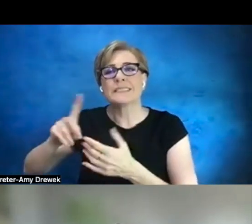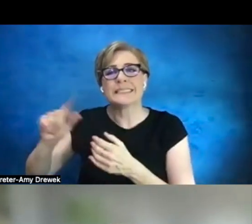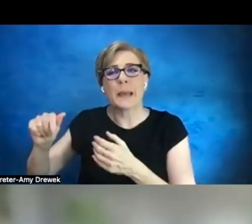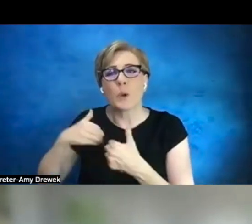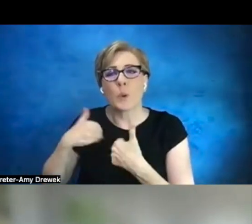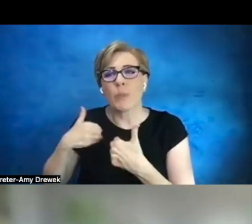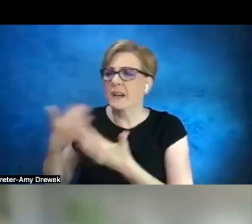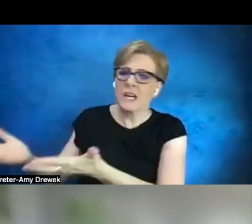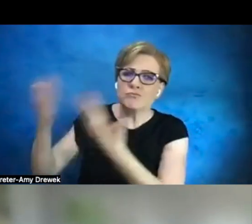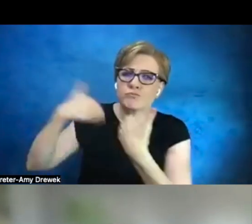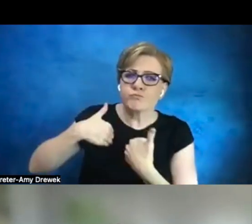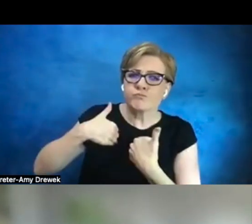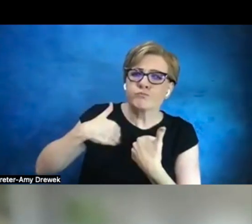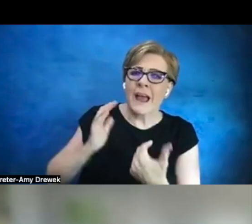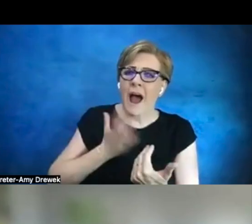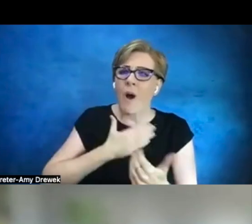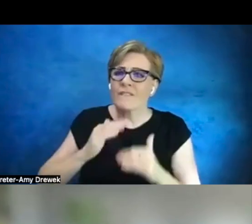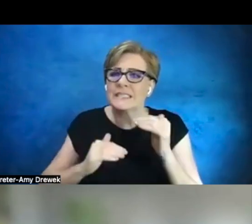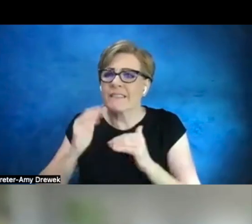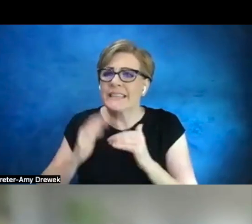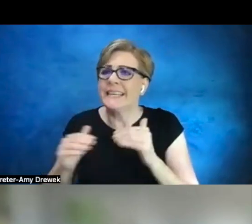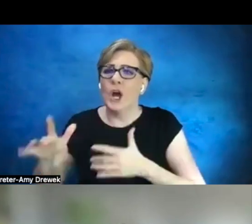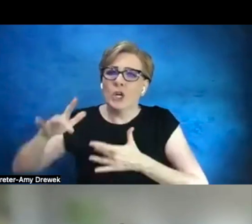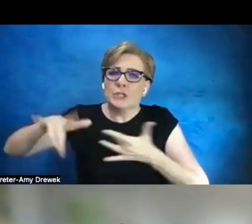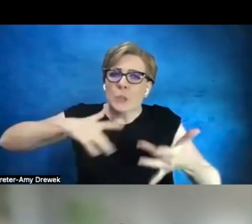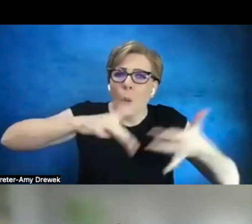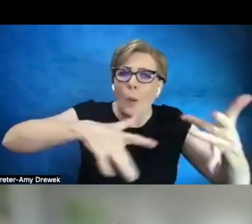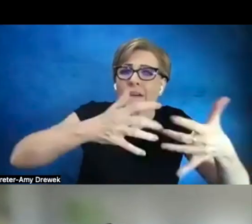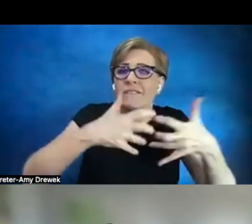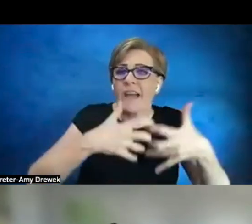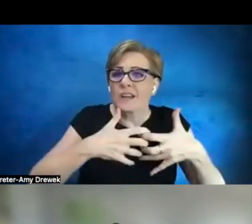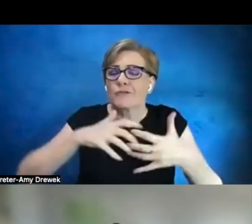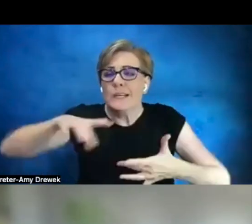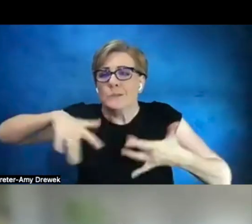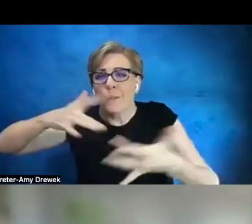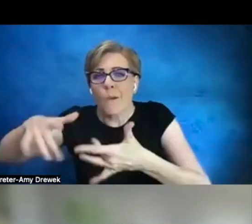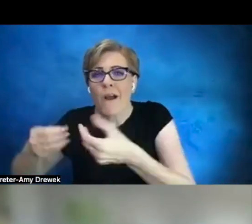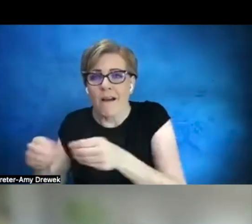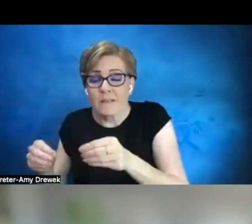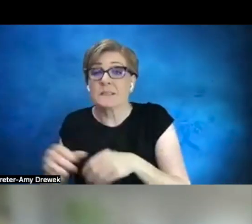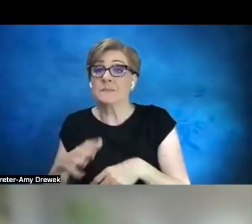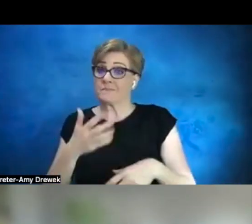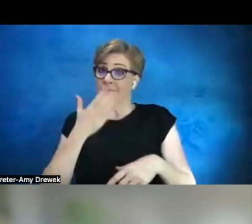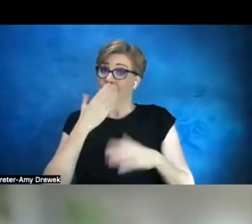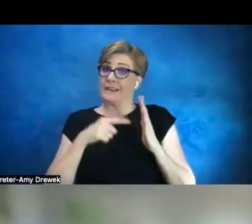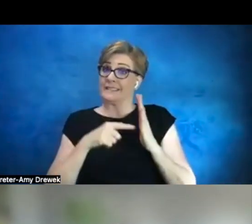tour their factories and their offices. A real life example of this is I know of a DMD event